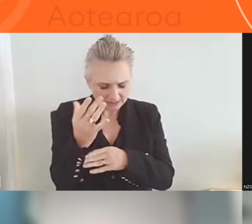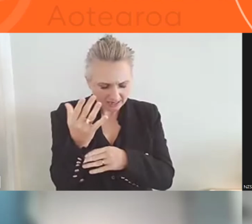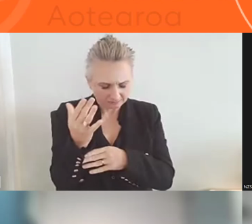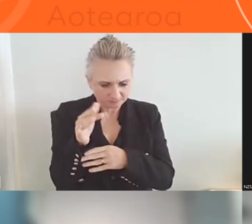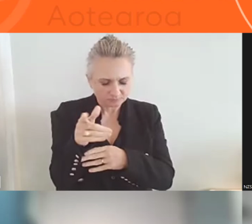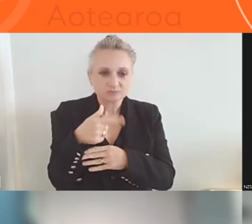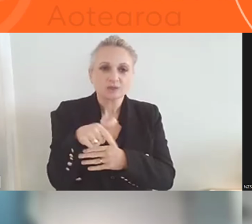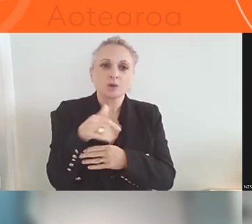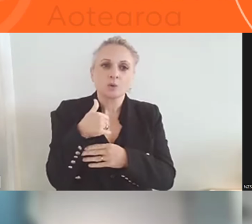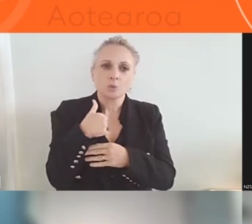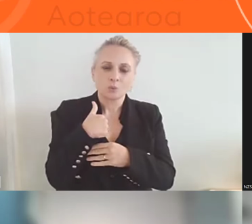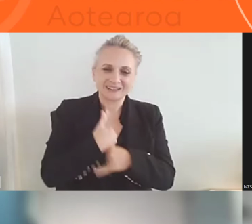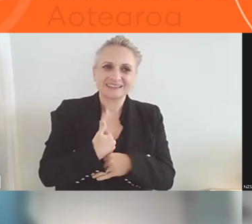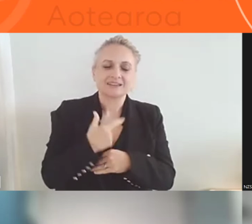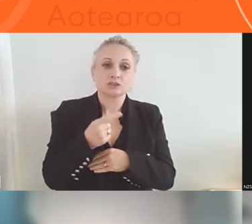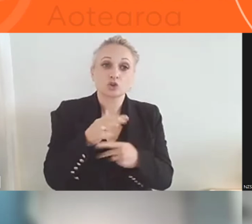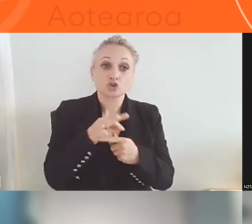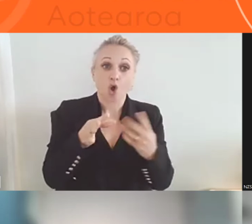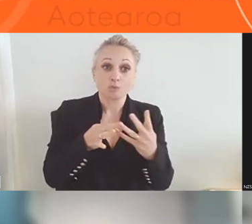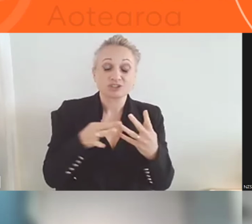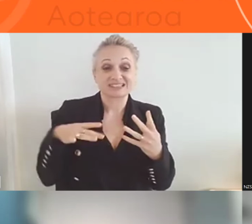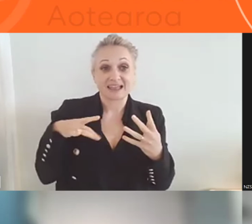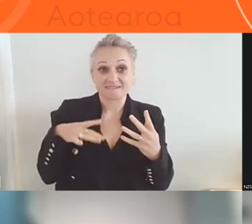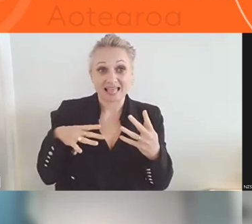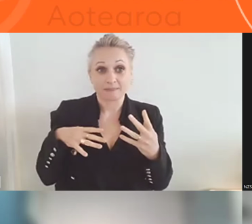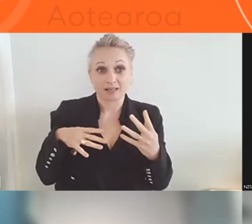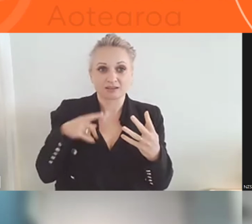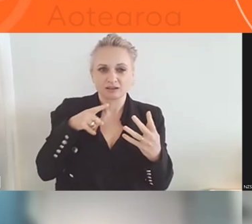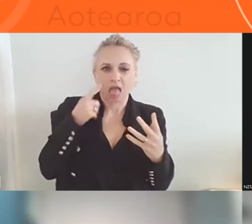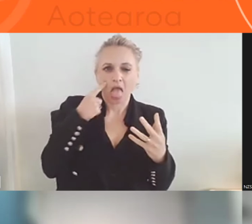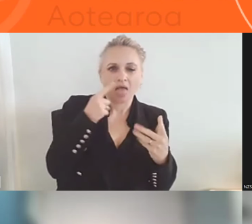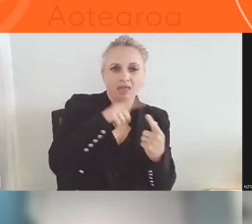levers available, but we also need to bring other services and organisations